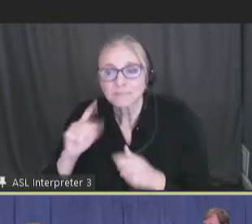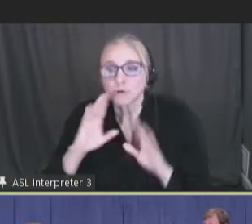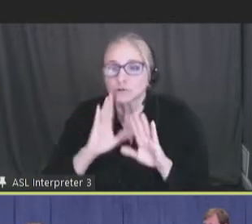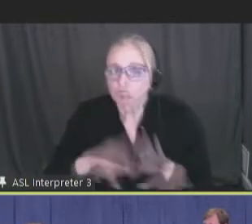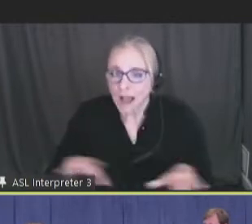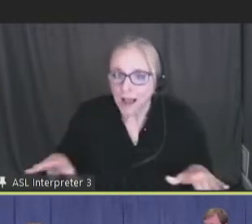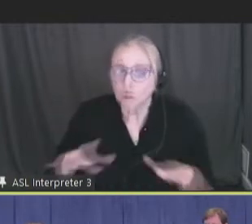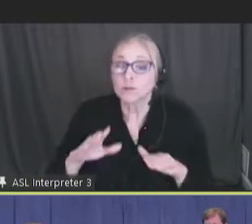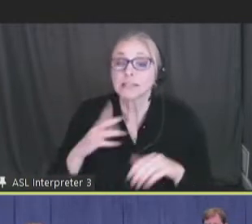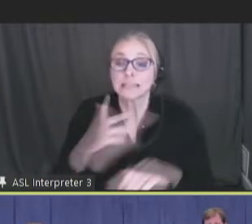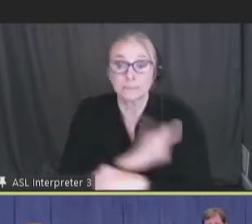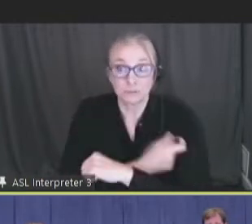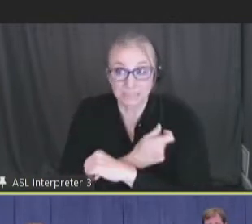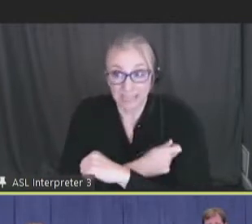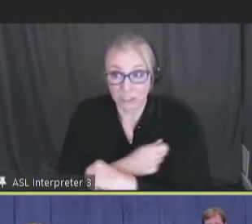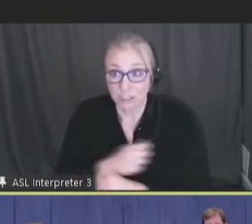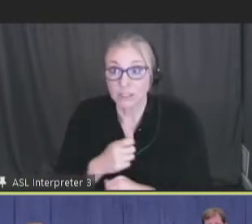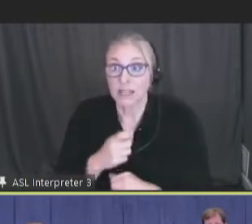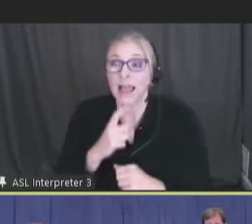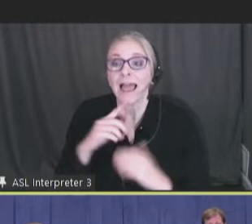we also look at issues of equity, right? The national